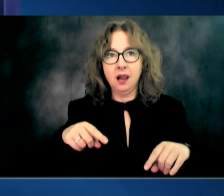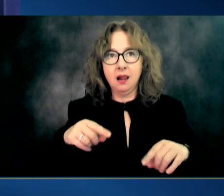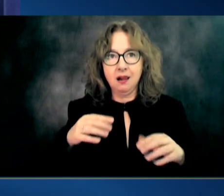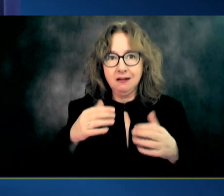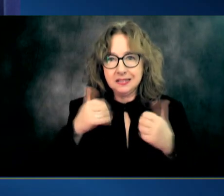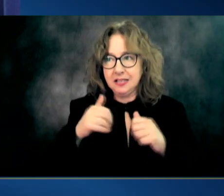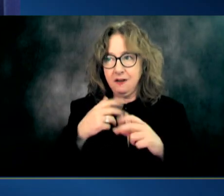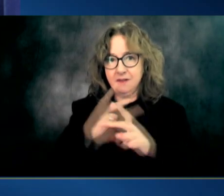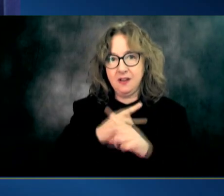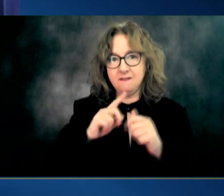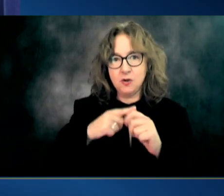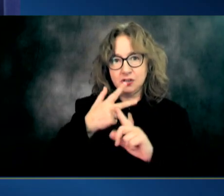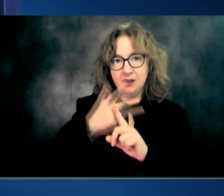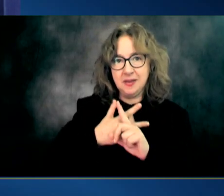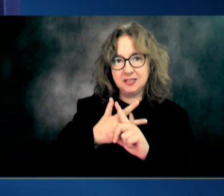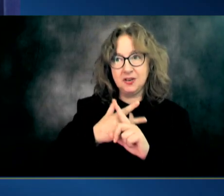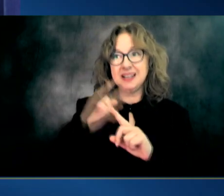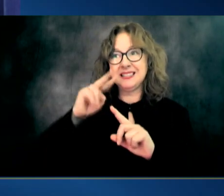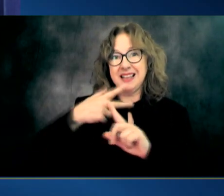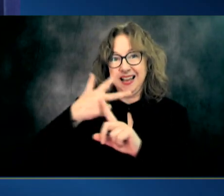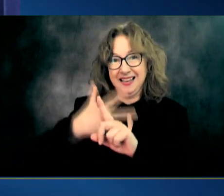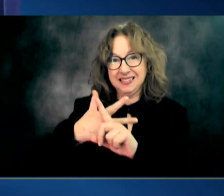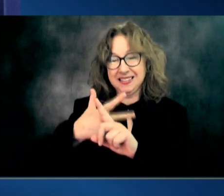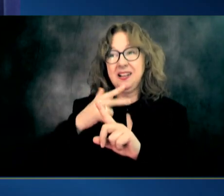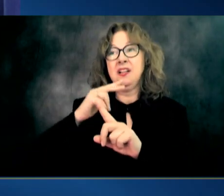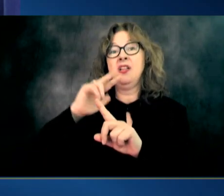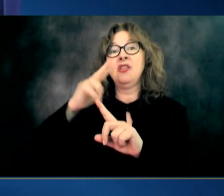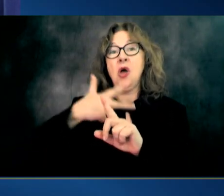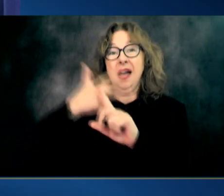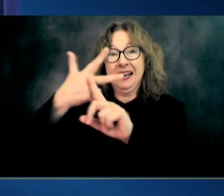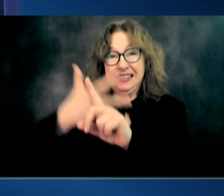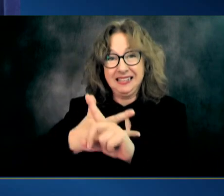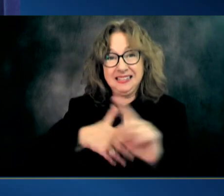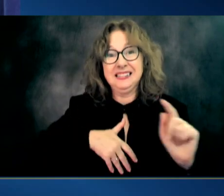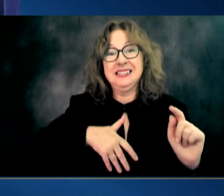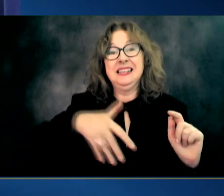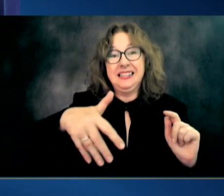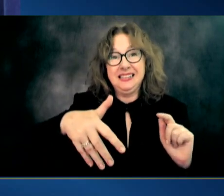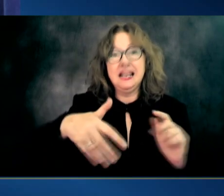the second and third, and then through the delivery. And then, you know maternal --